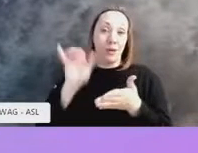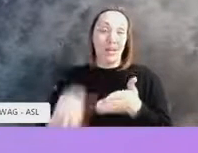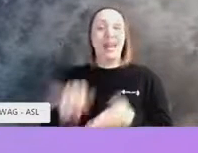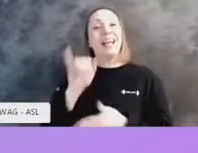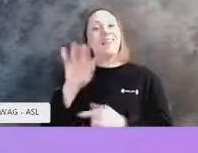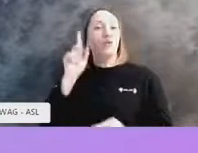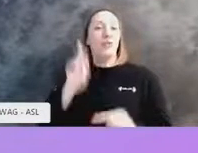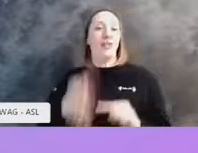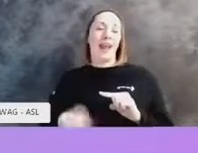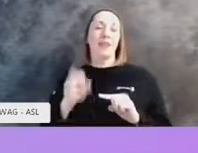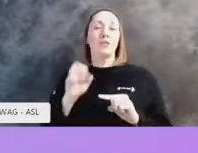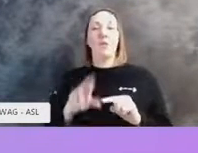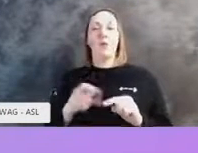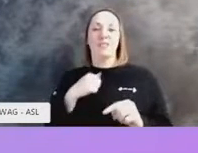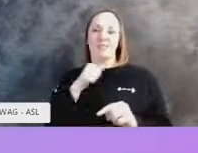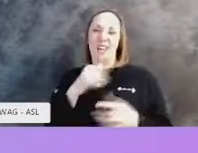themselves. That's my call of